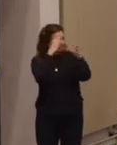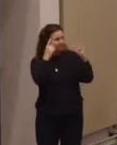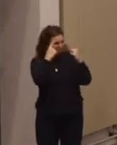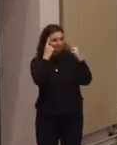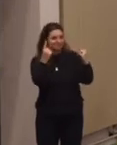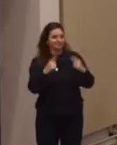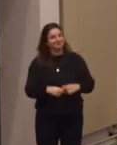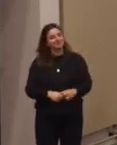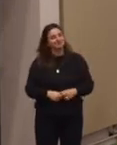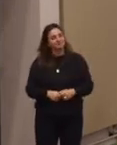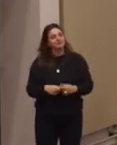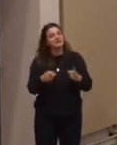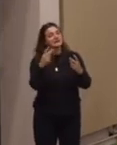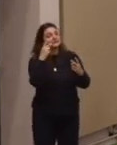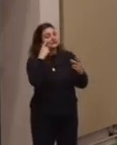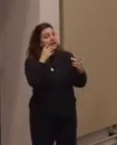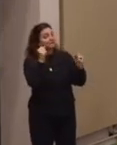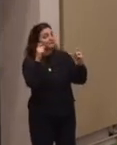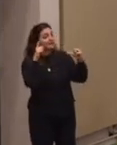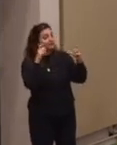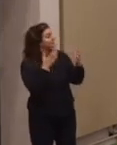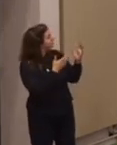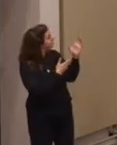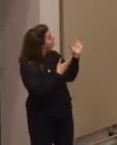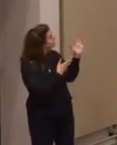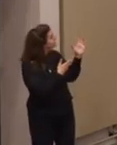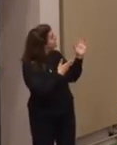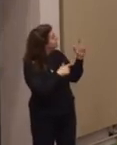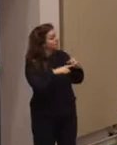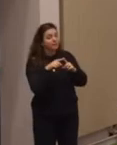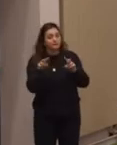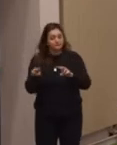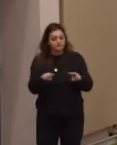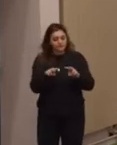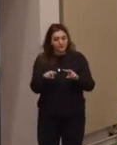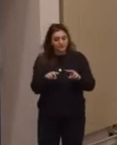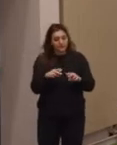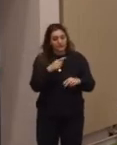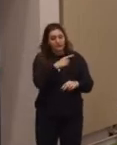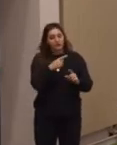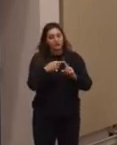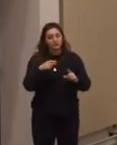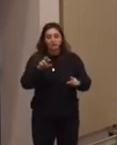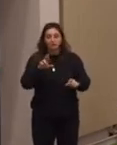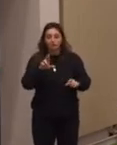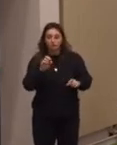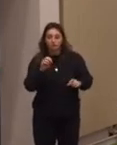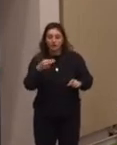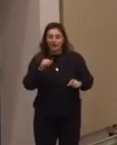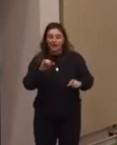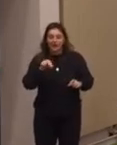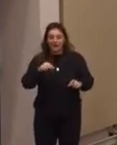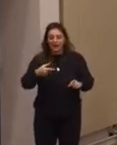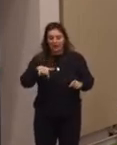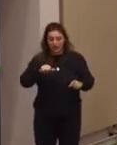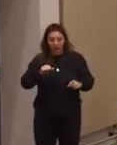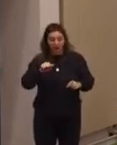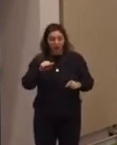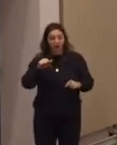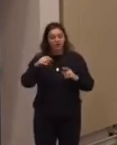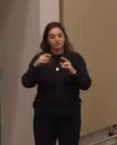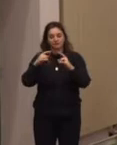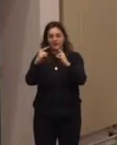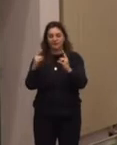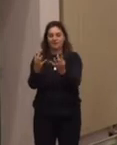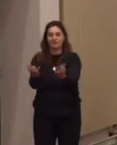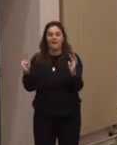screen here and this is an accompanying video as well is from Cox's Bazaar, a very simple